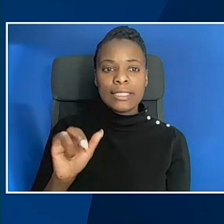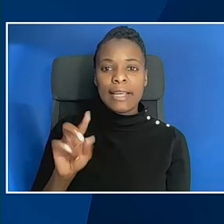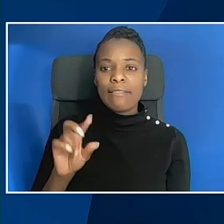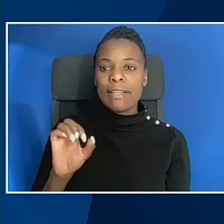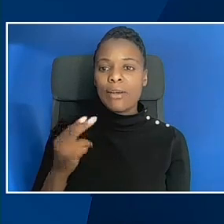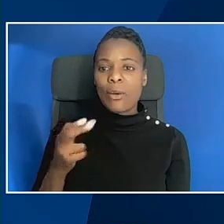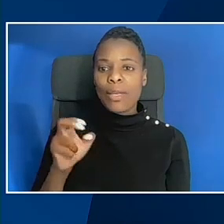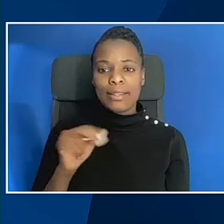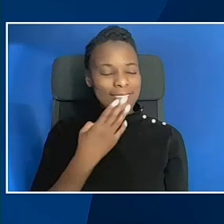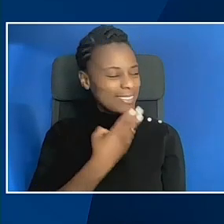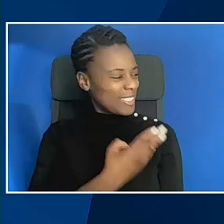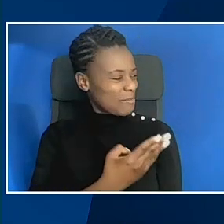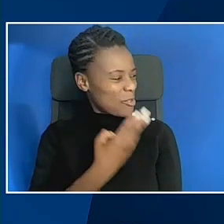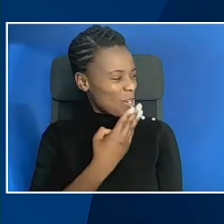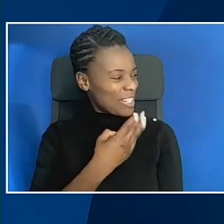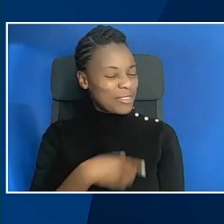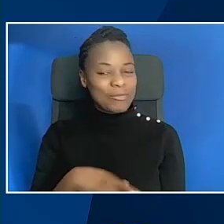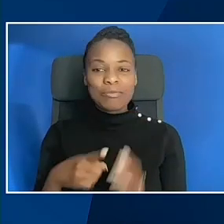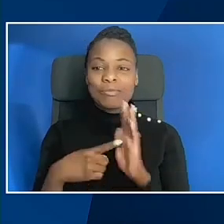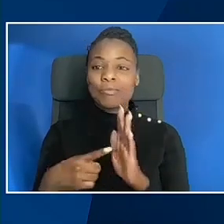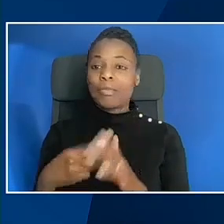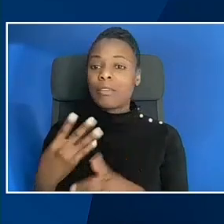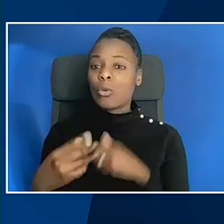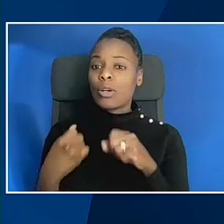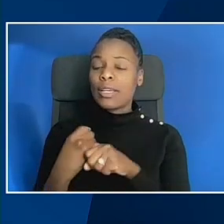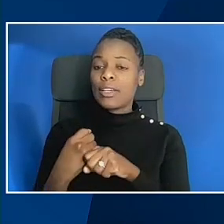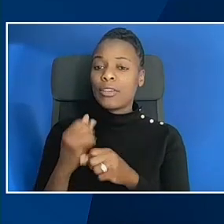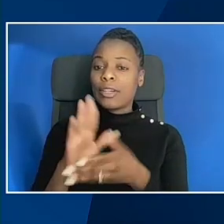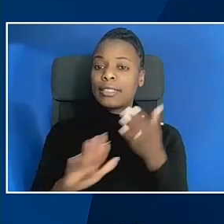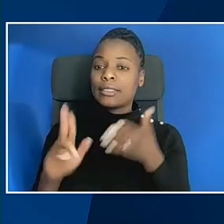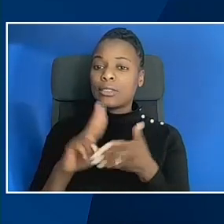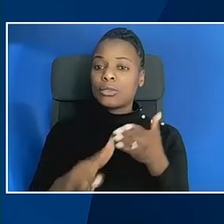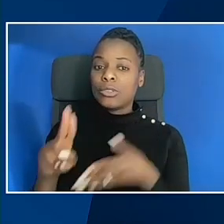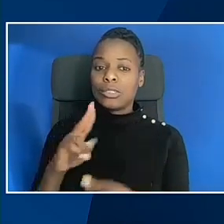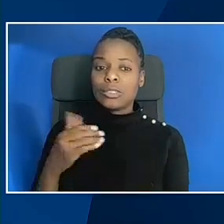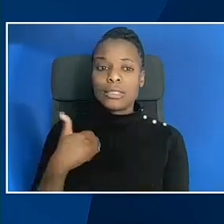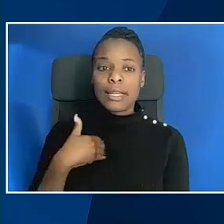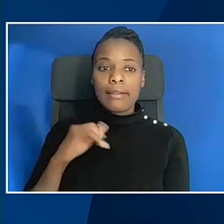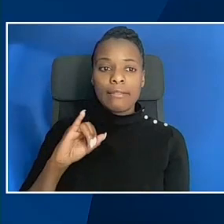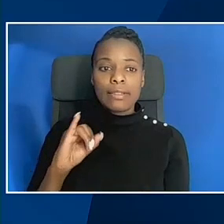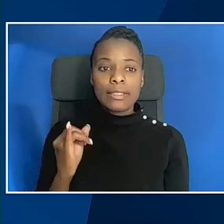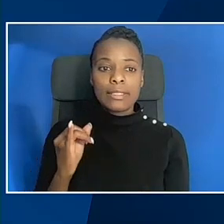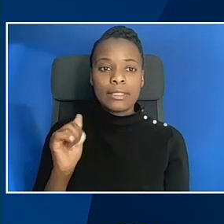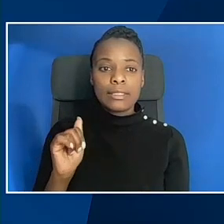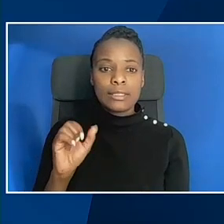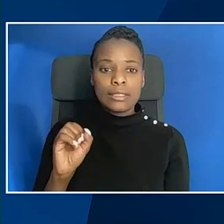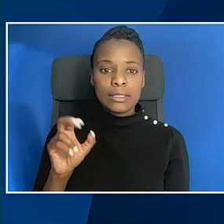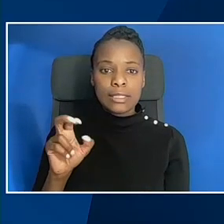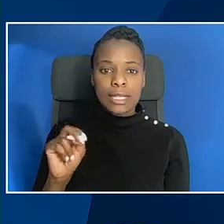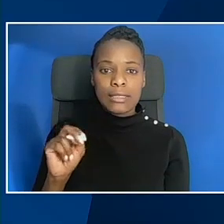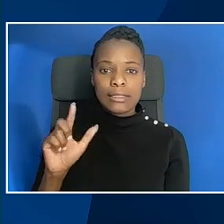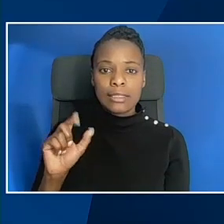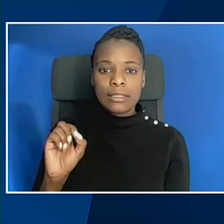four-year institutions, we have the Jason Lorgan. Good morning.